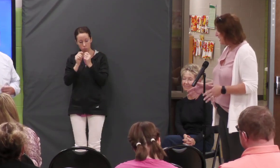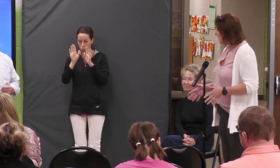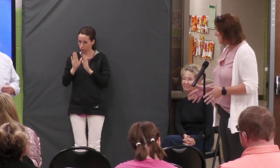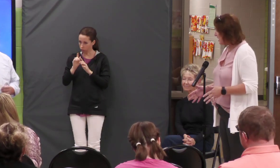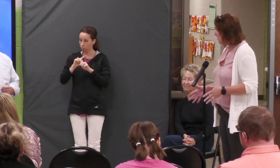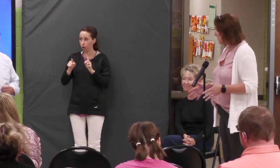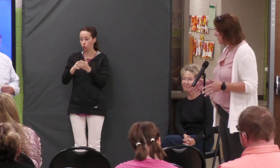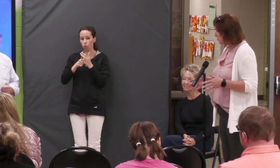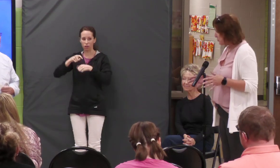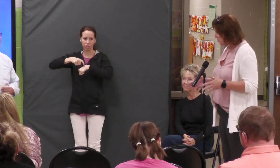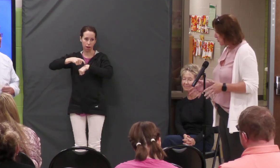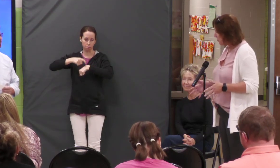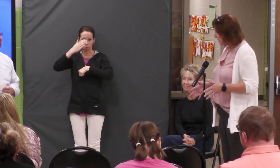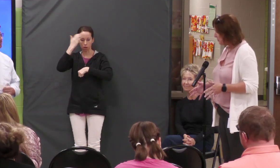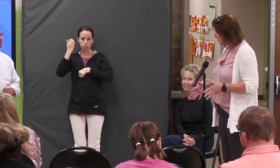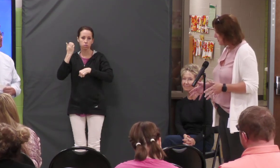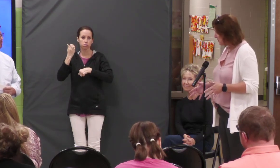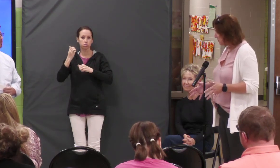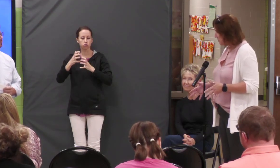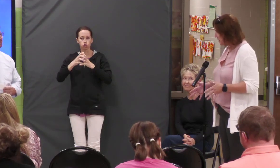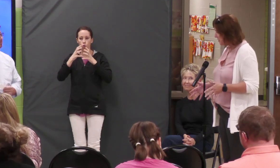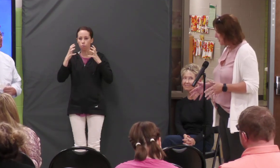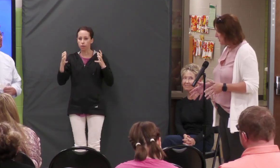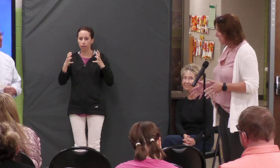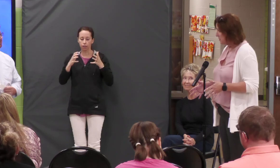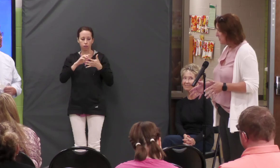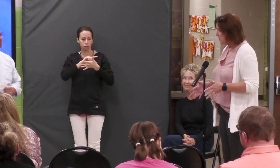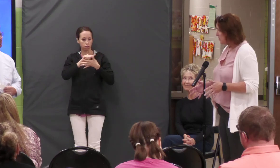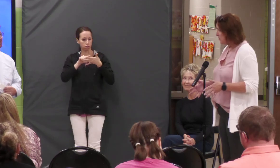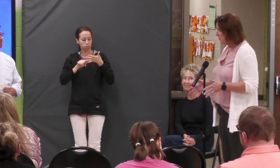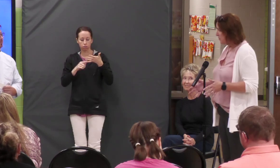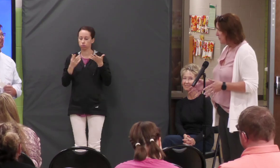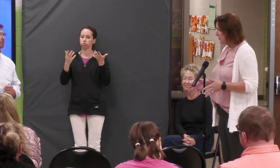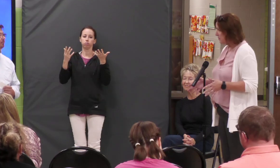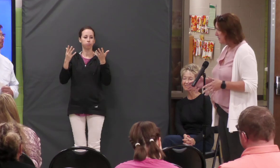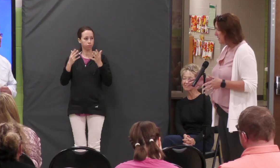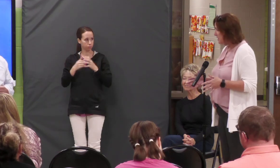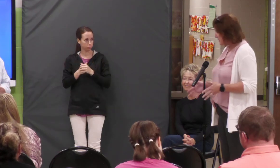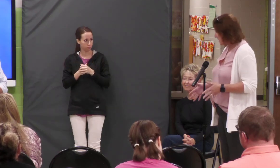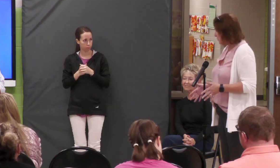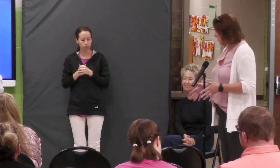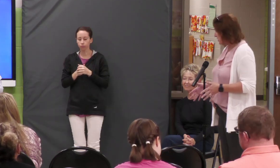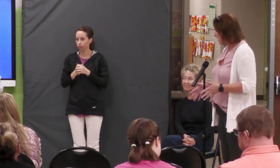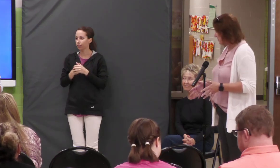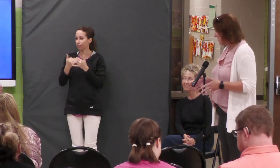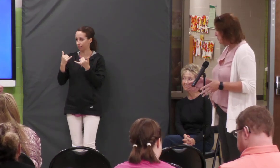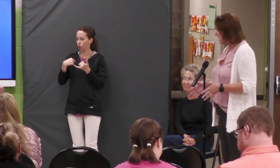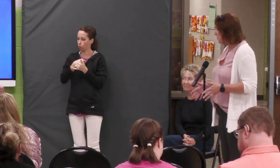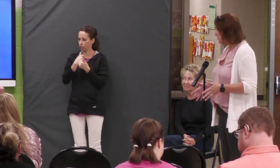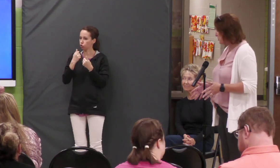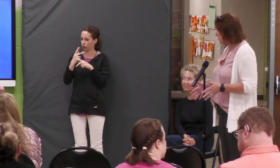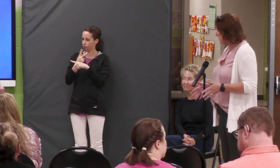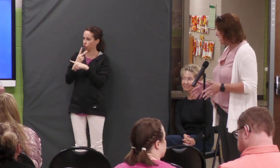it takes time there's so many pieces to it so it is getting worked out and we'll be able to do